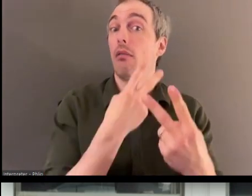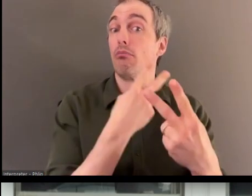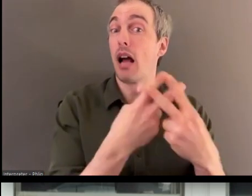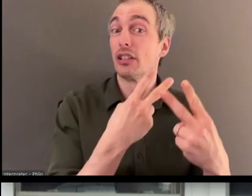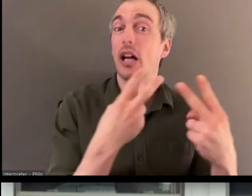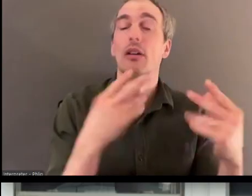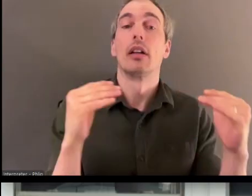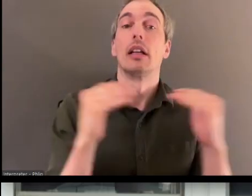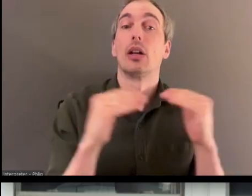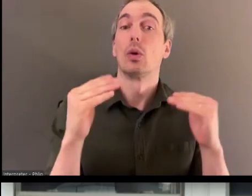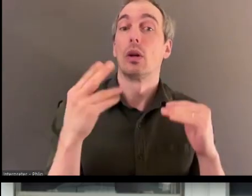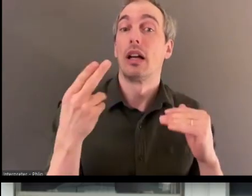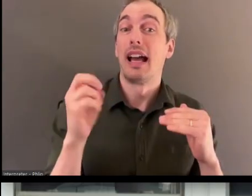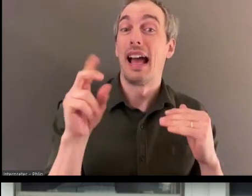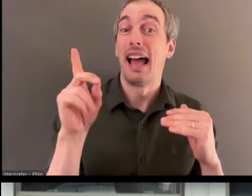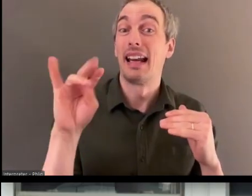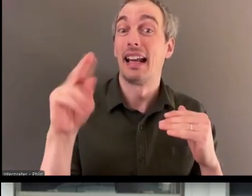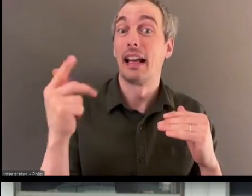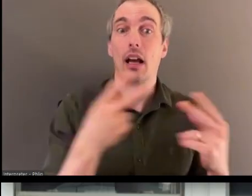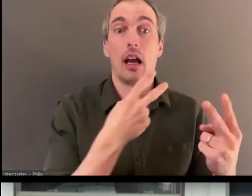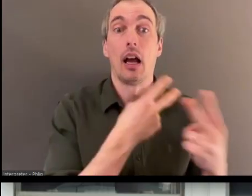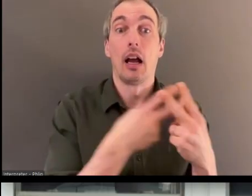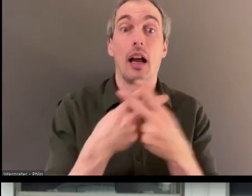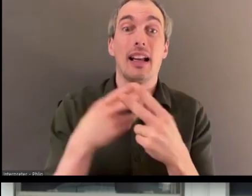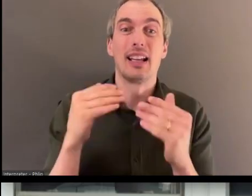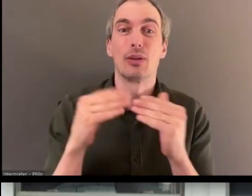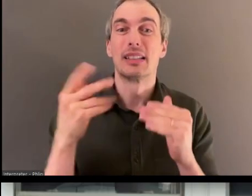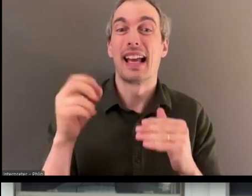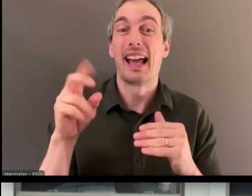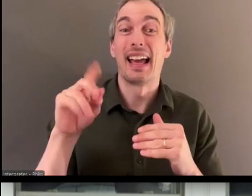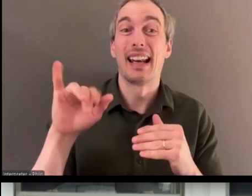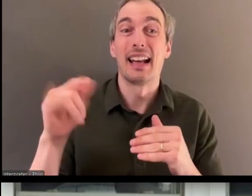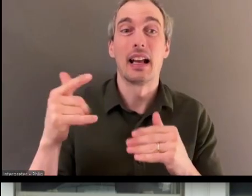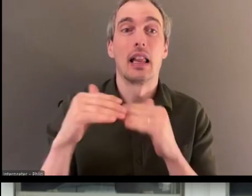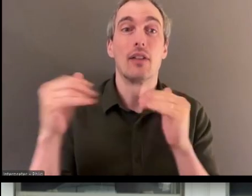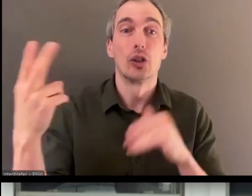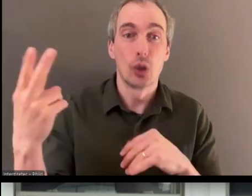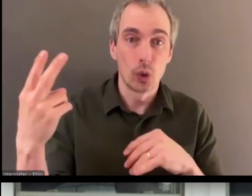You put square brackets surrounding by a parentheses. That's a link.